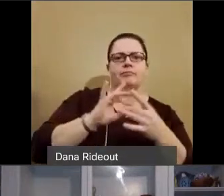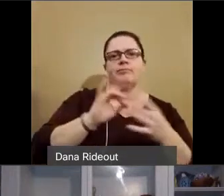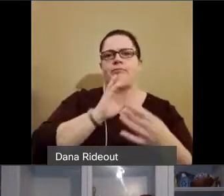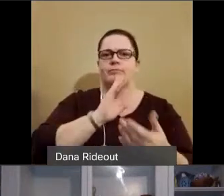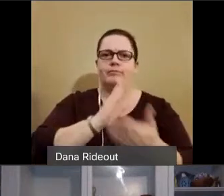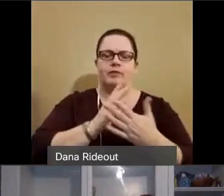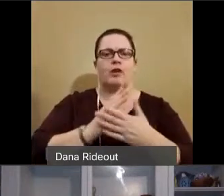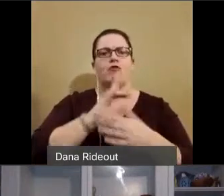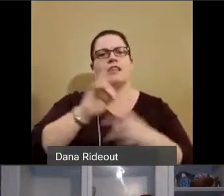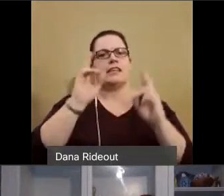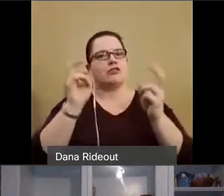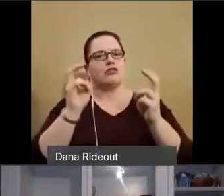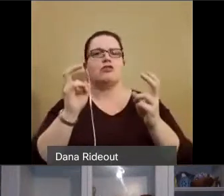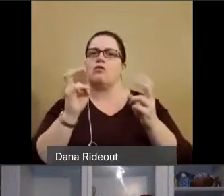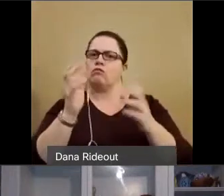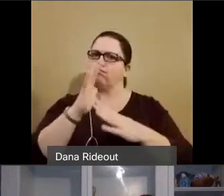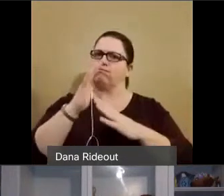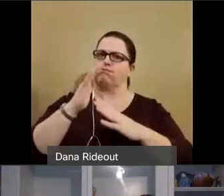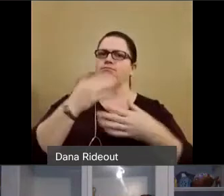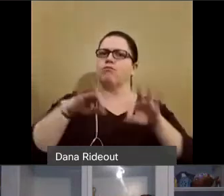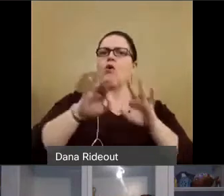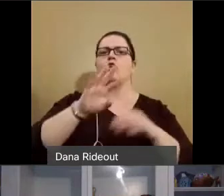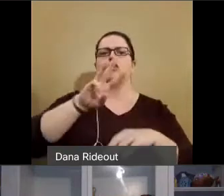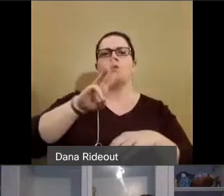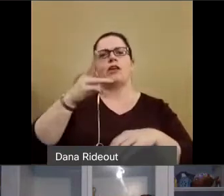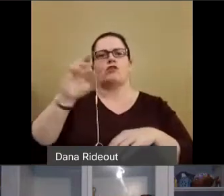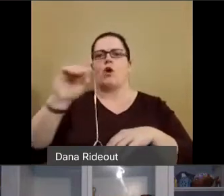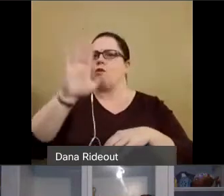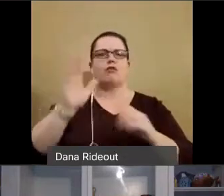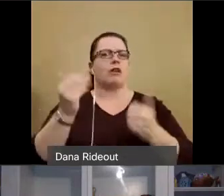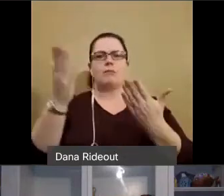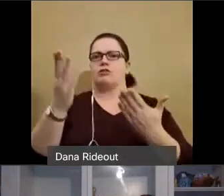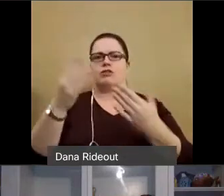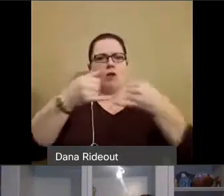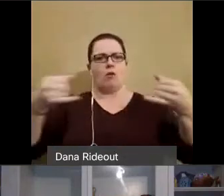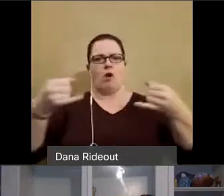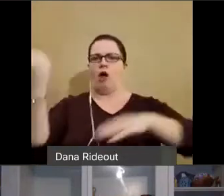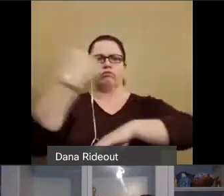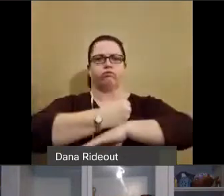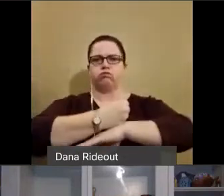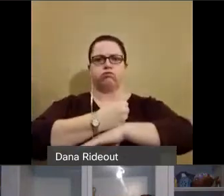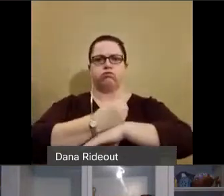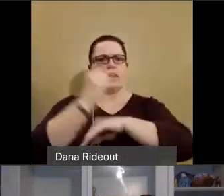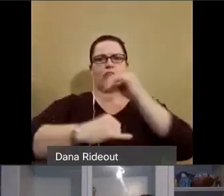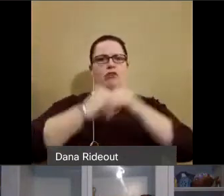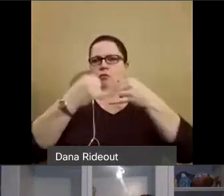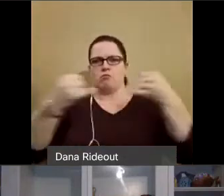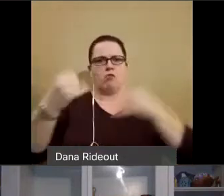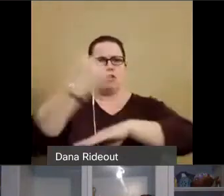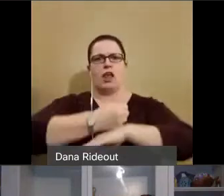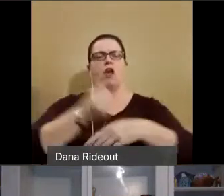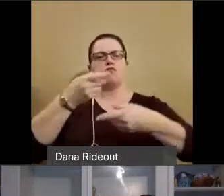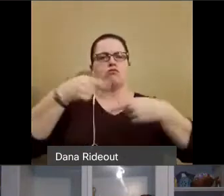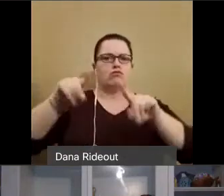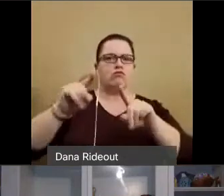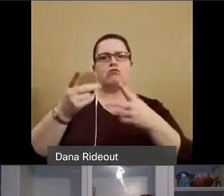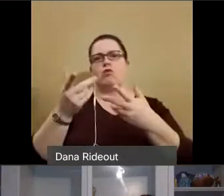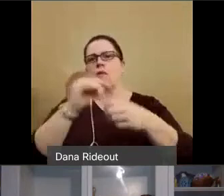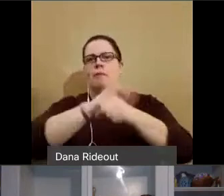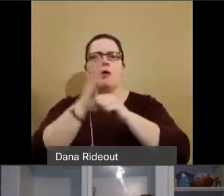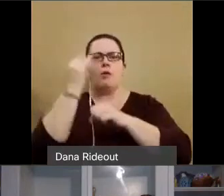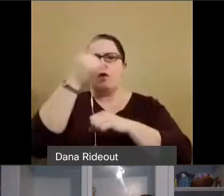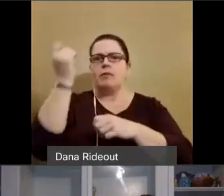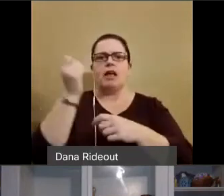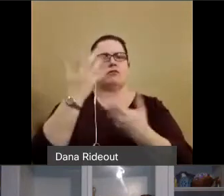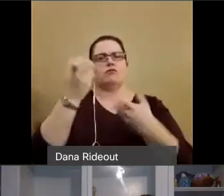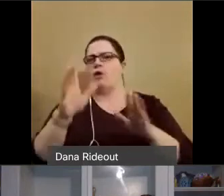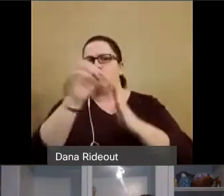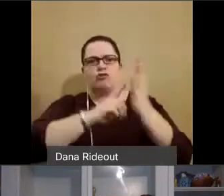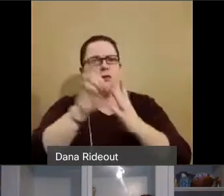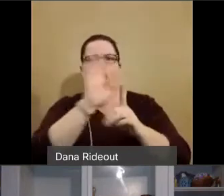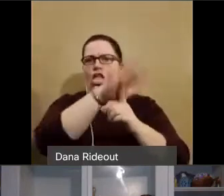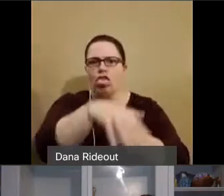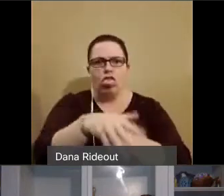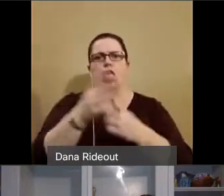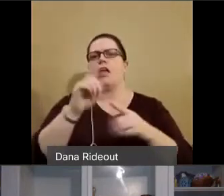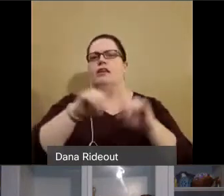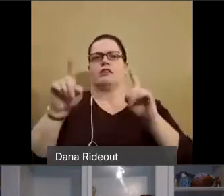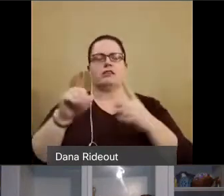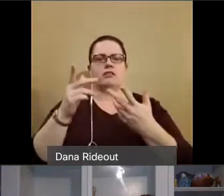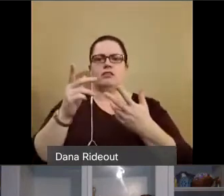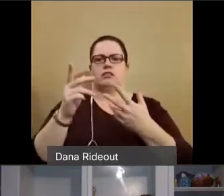H O recommendation is not to shut down international borders during a pandemic because of issues like discrimination of various nationalities entering countries issues like stocking difficulties.